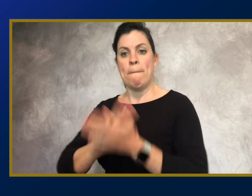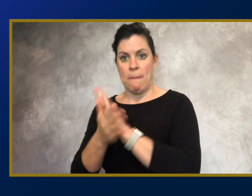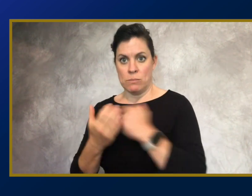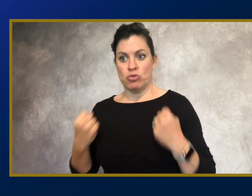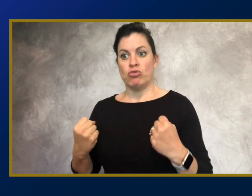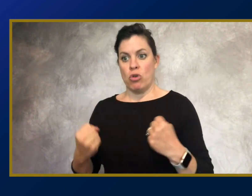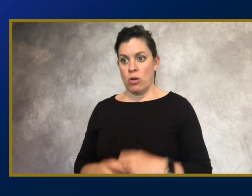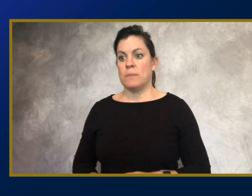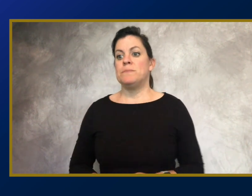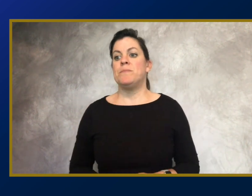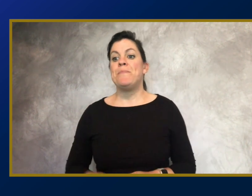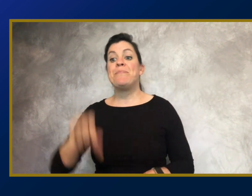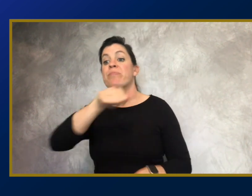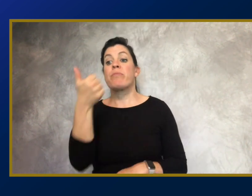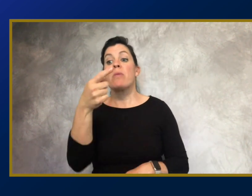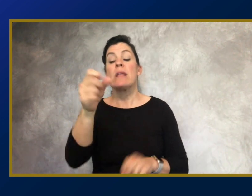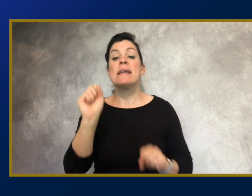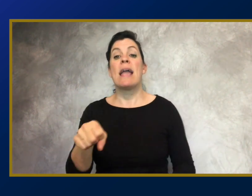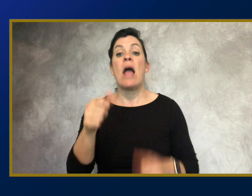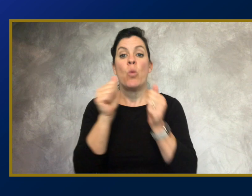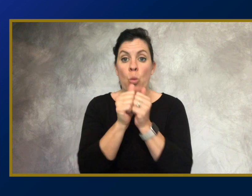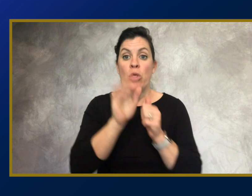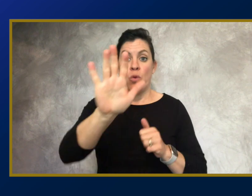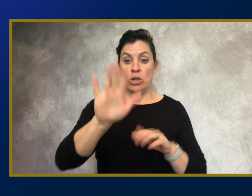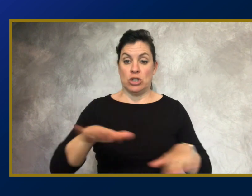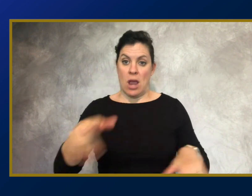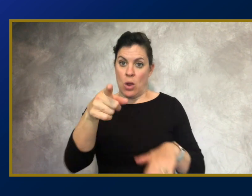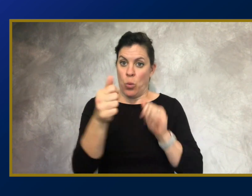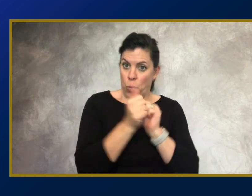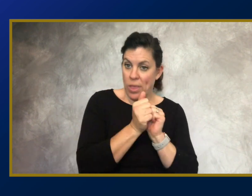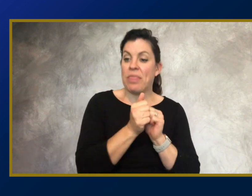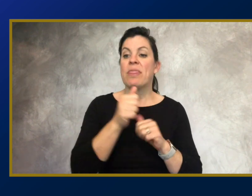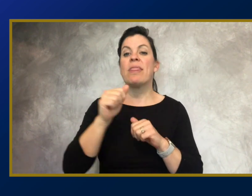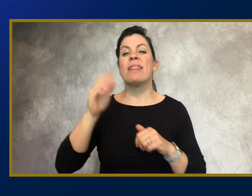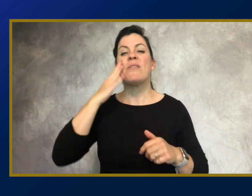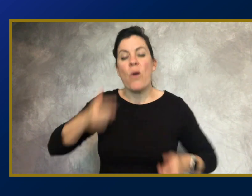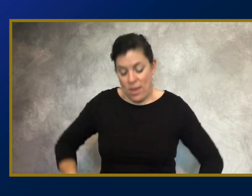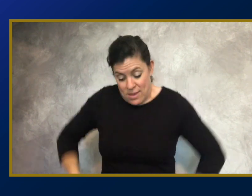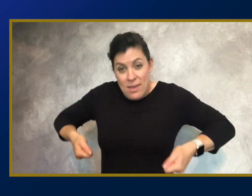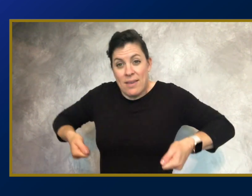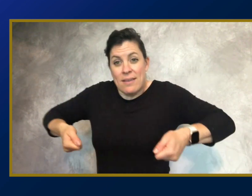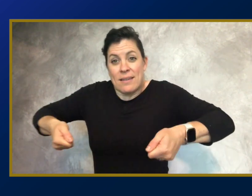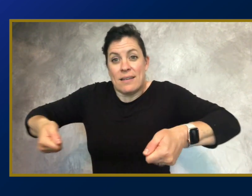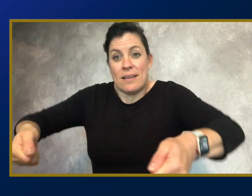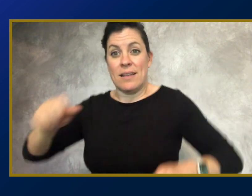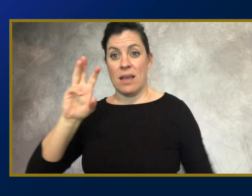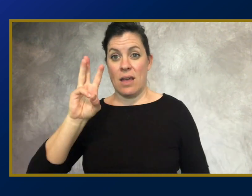Another one is to do wheelbarrow walks with your child. So, your child is going to be belly down